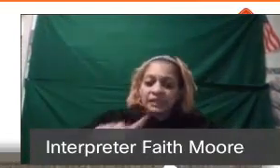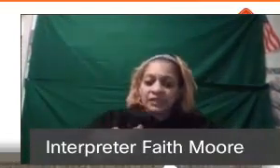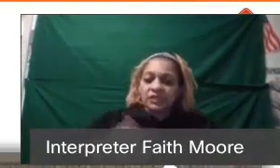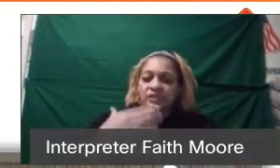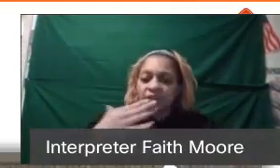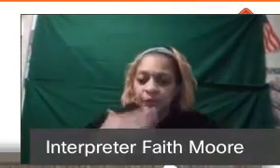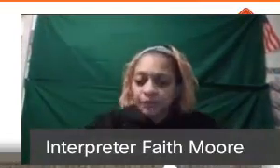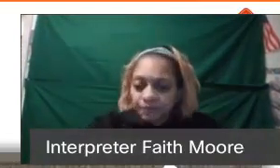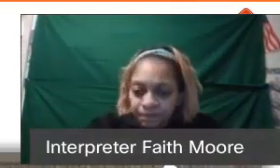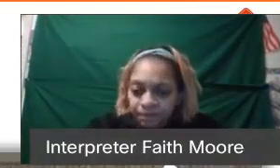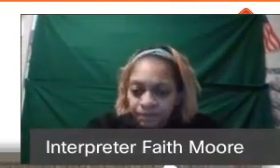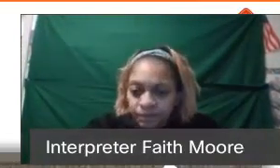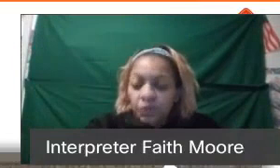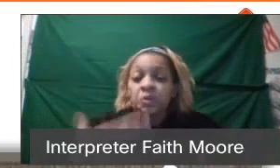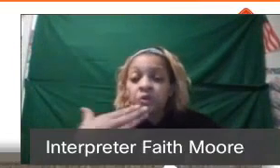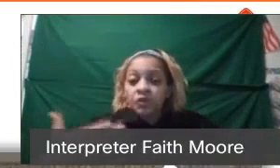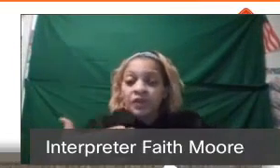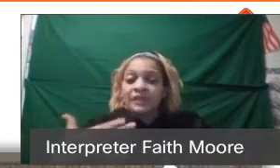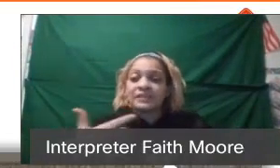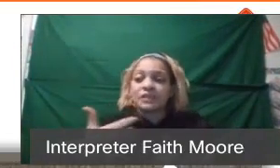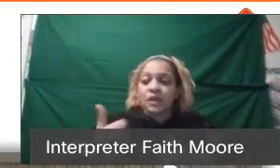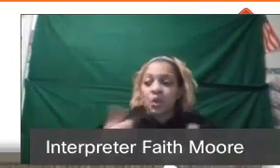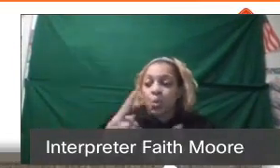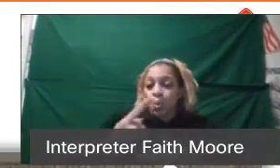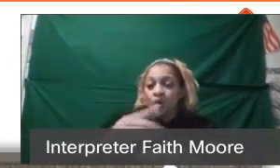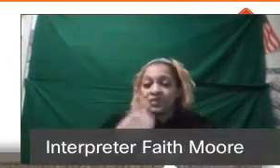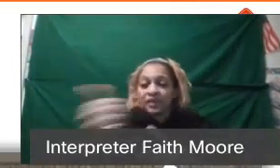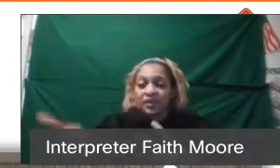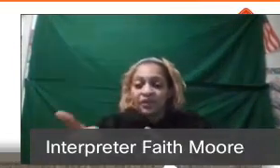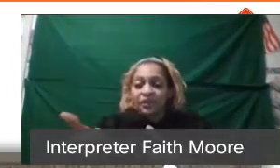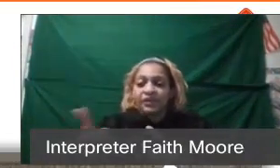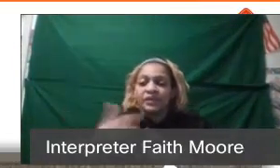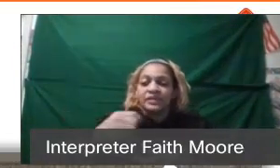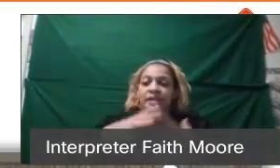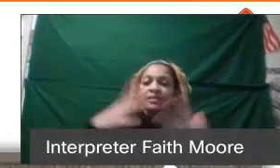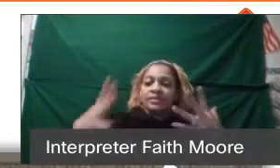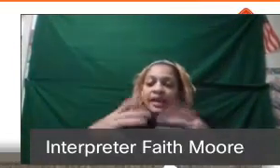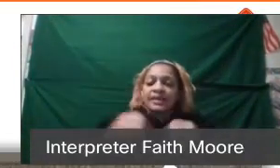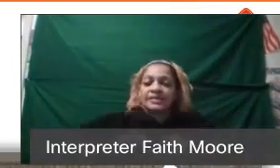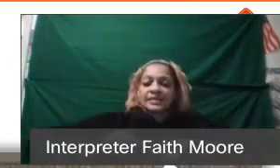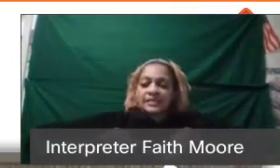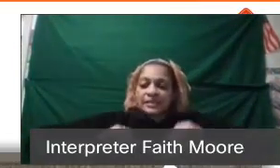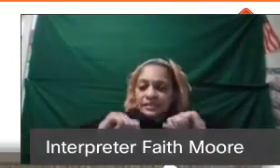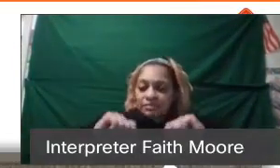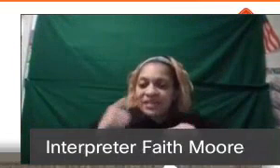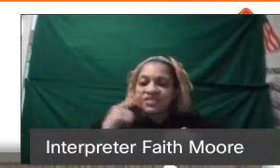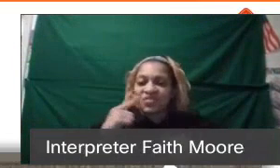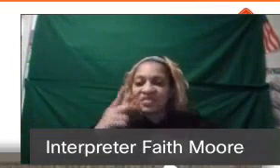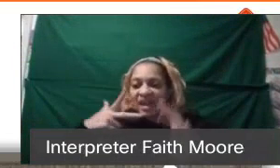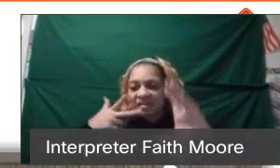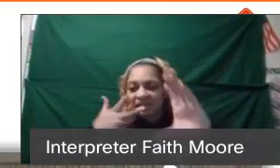It would be good to look at sort of 1 or the other. Like you said, there's a lot of space on that. Underpass and.